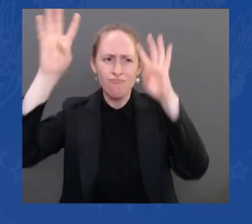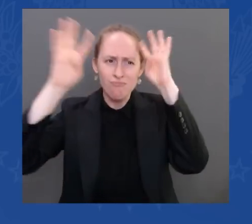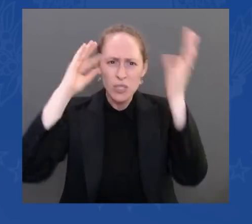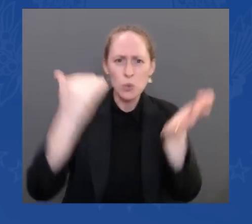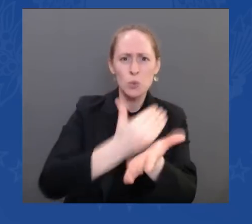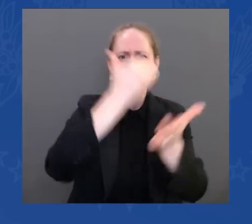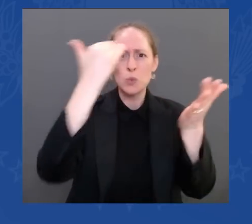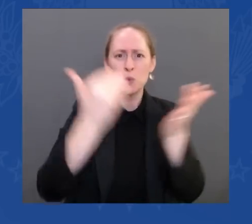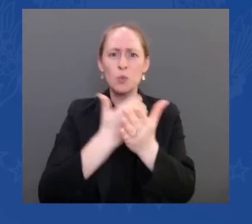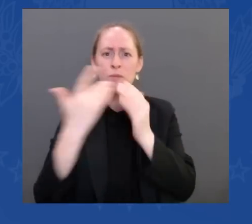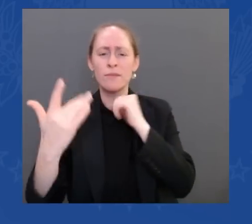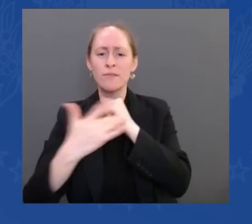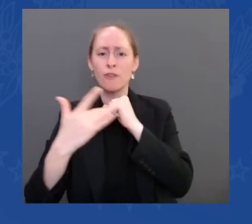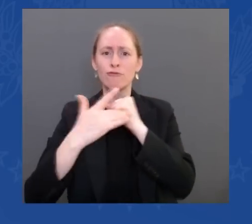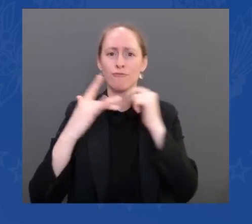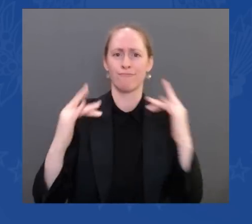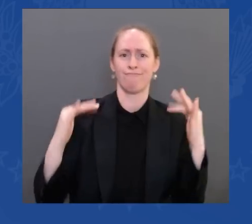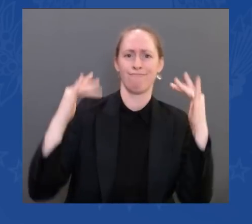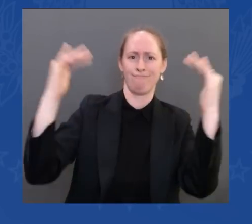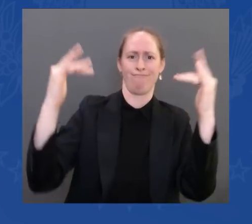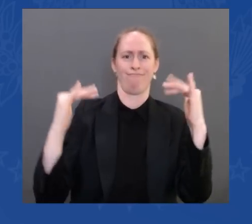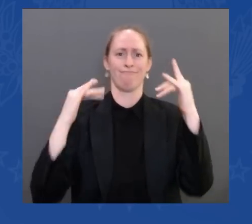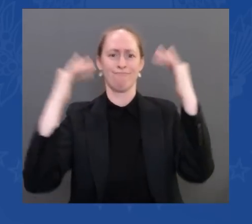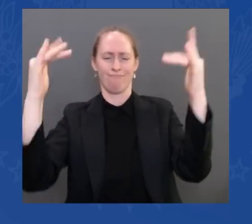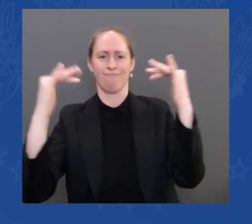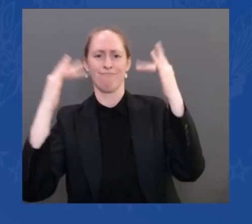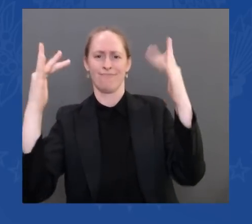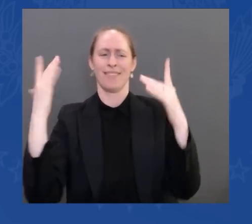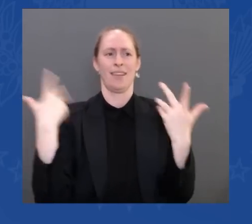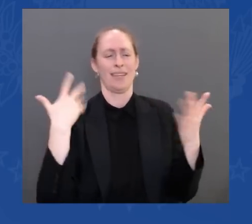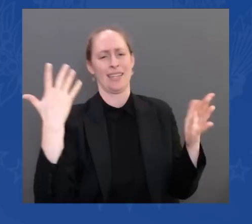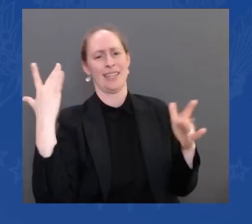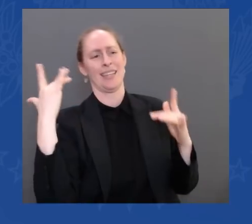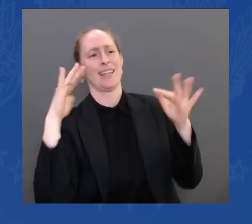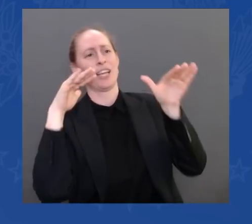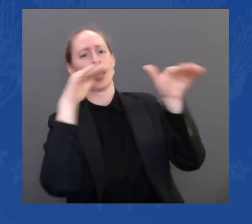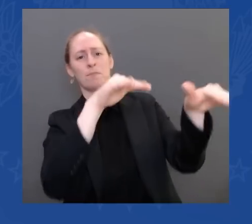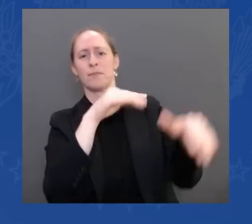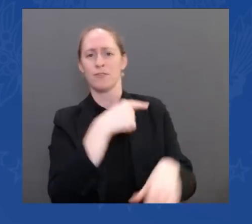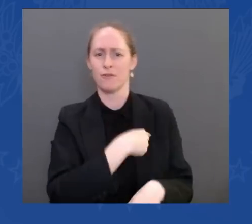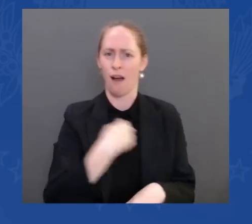Folks, you know, we -- we used to invest, as a nation, years ago --